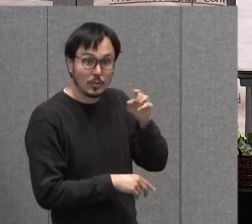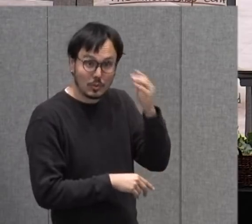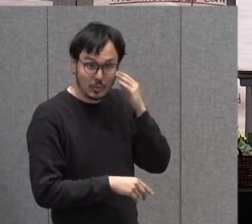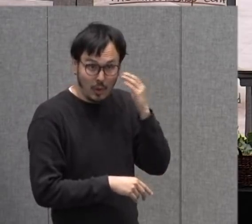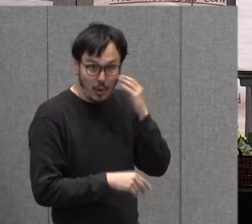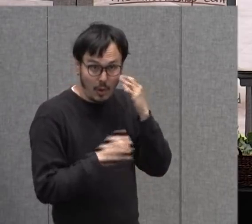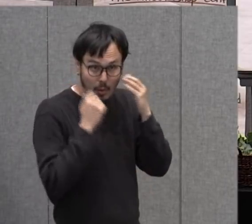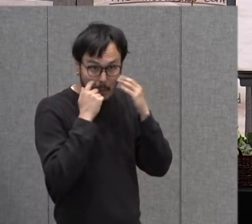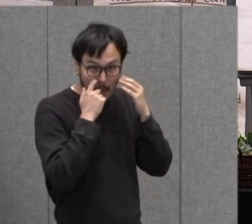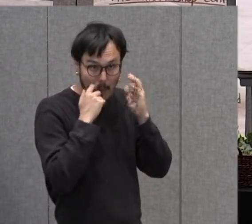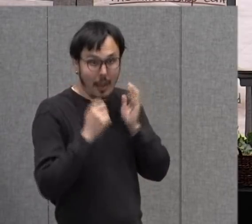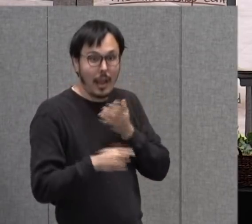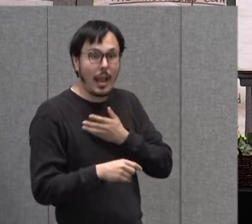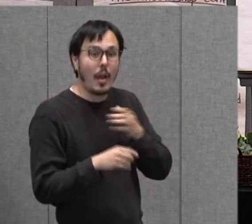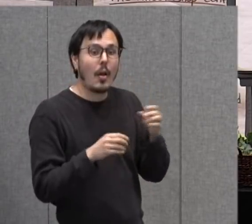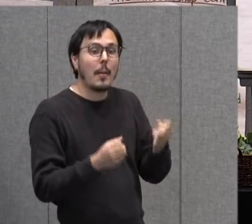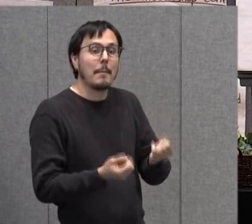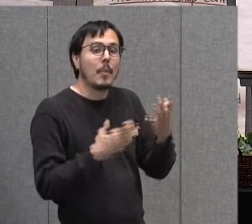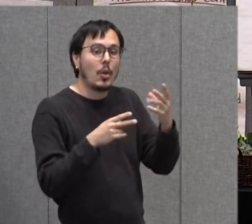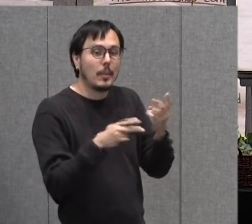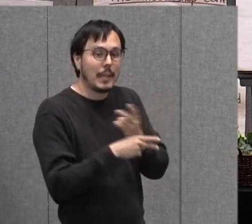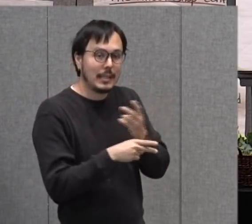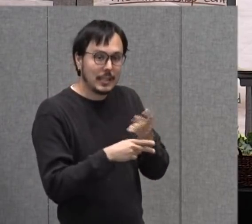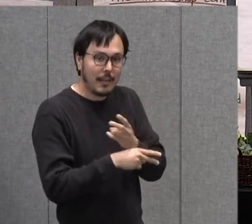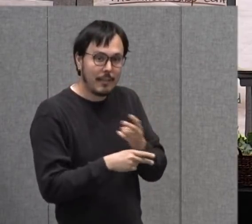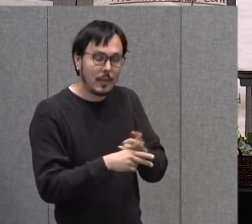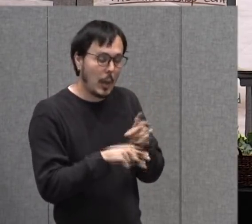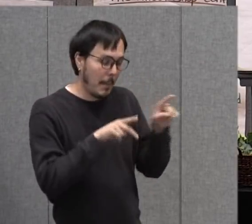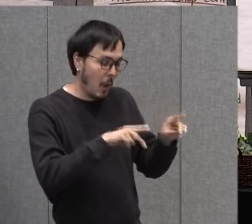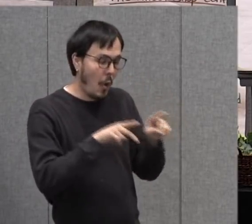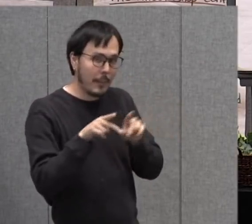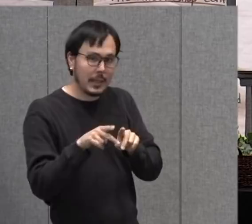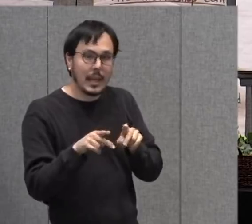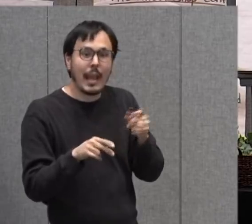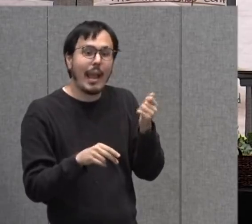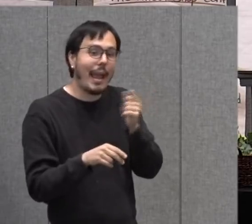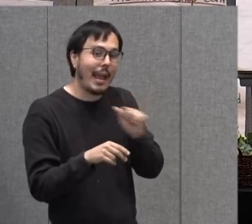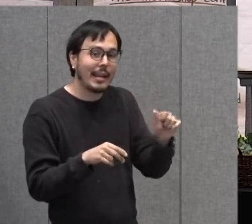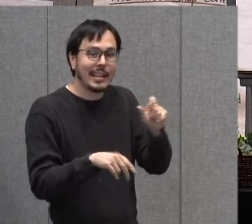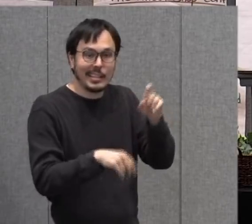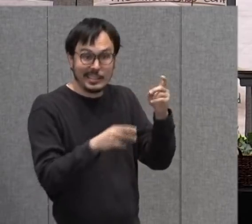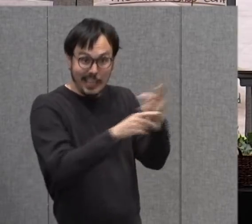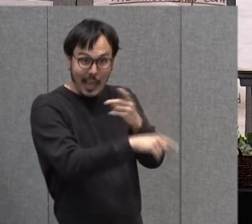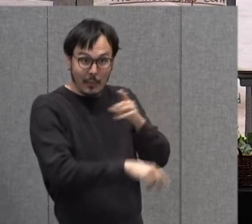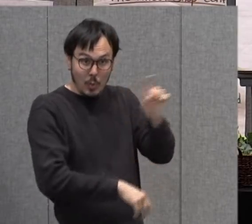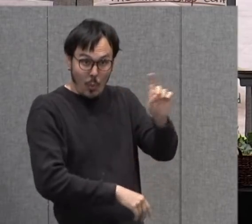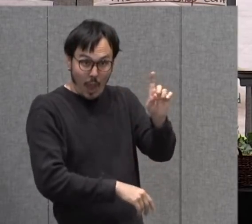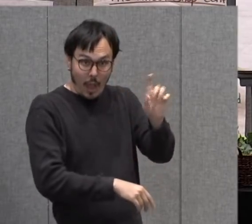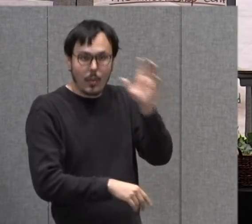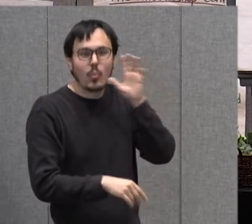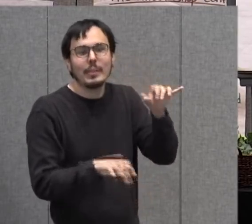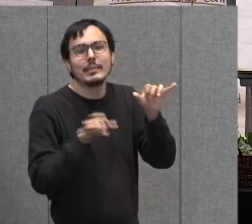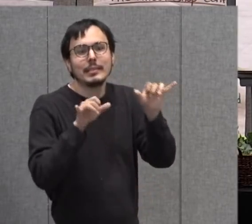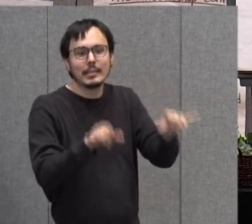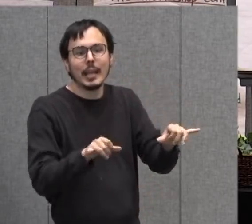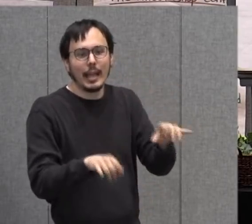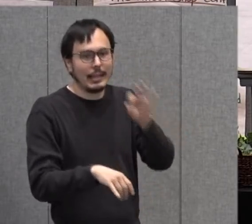identity multiplicative identity property, anything times one is gonna be the same number. So, nine times one is nine.